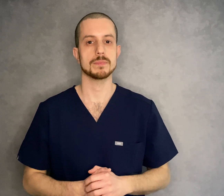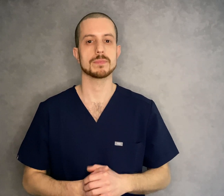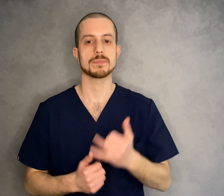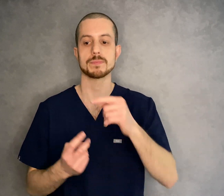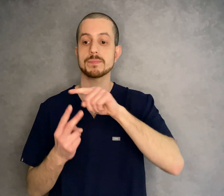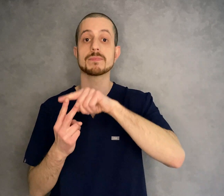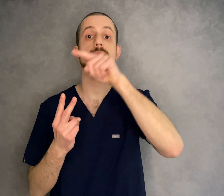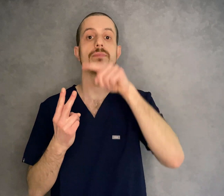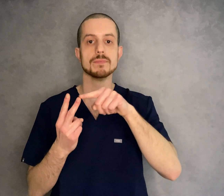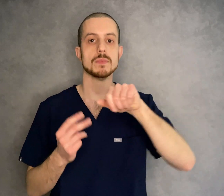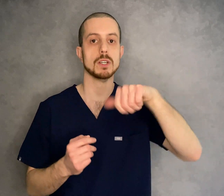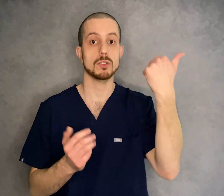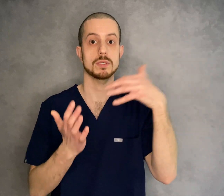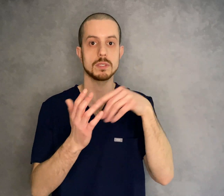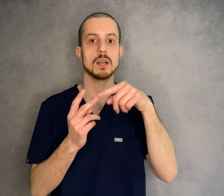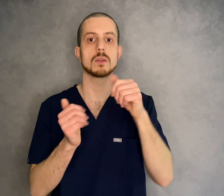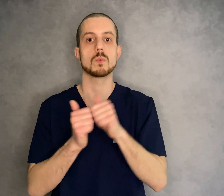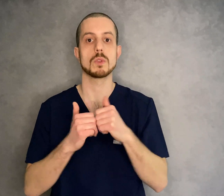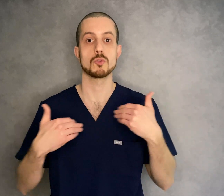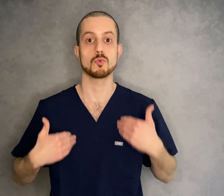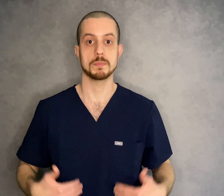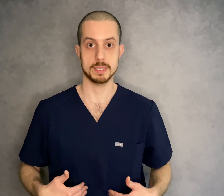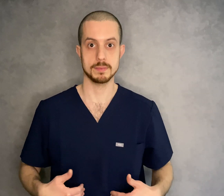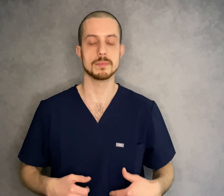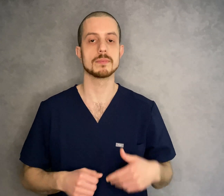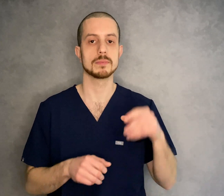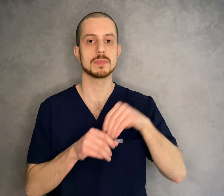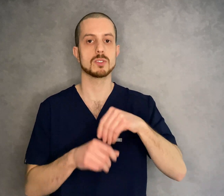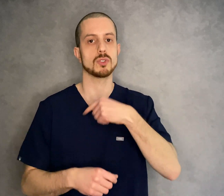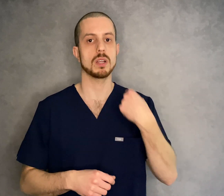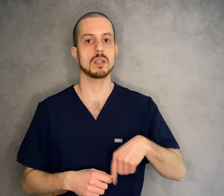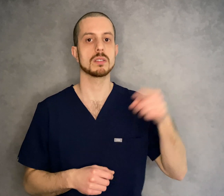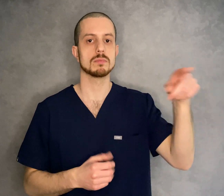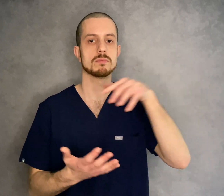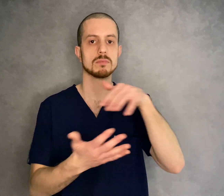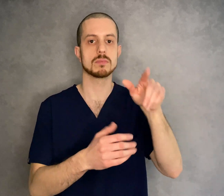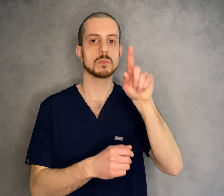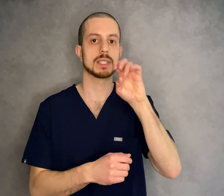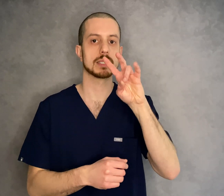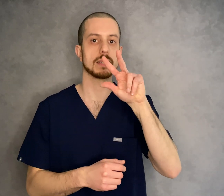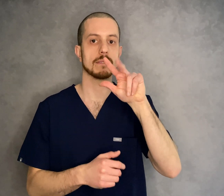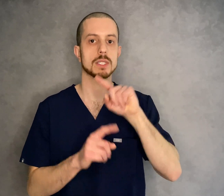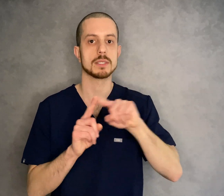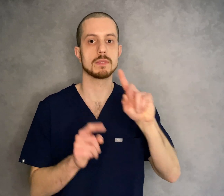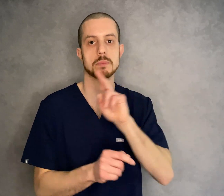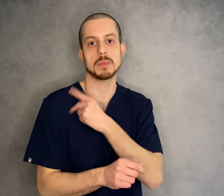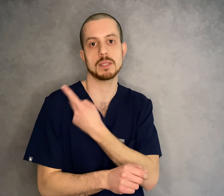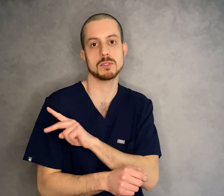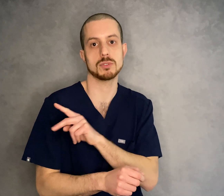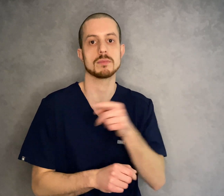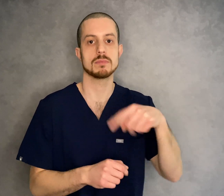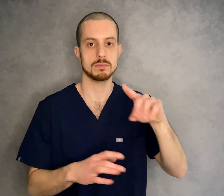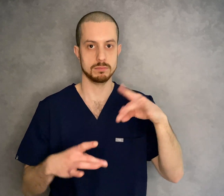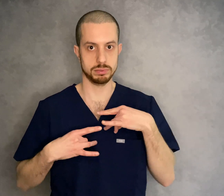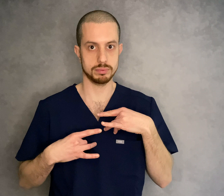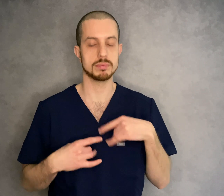Now, the second study was done with humans. This study looked at 173 sick patients in China.